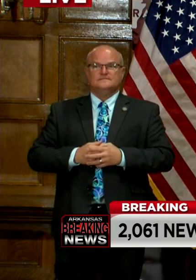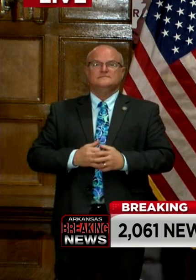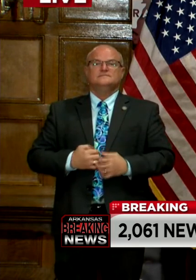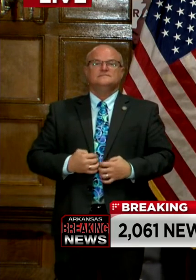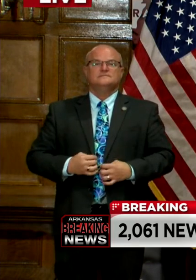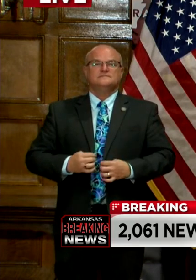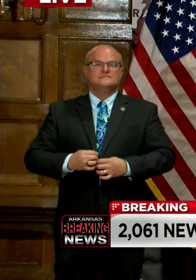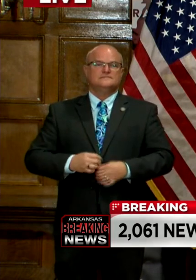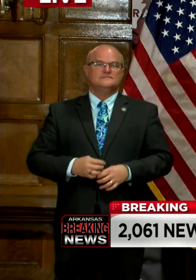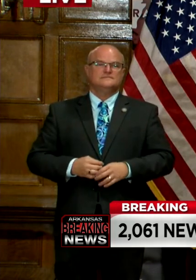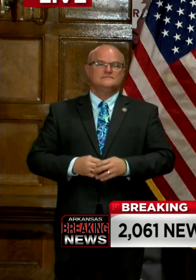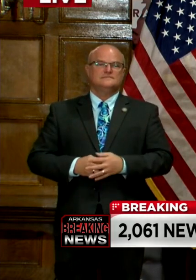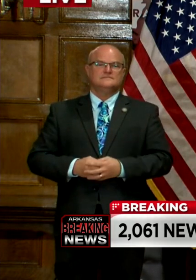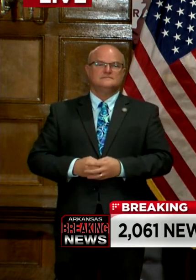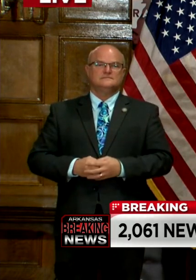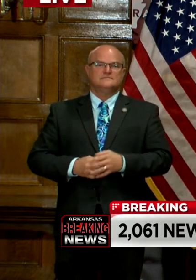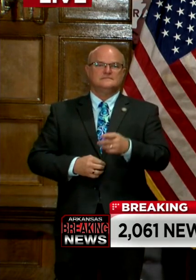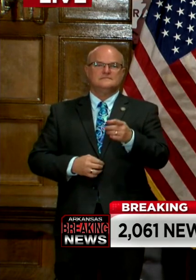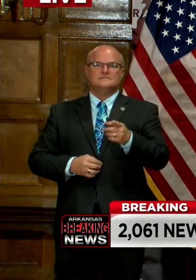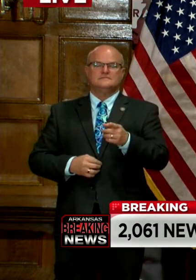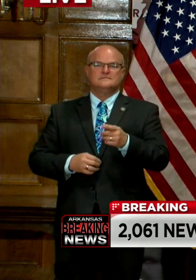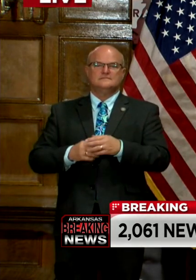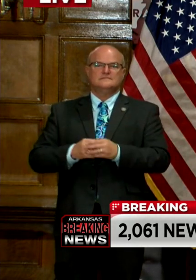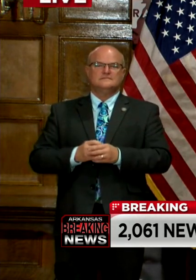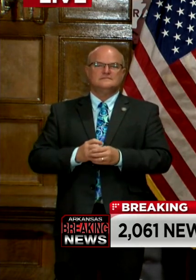WITH THAT, WE'LL TURN IT OVER TO